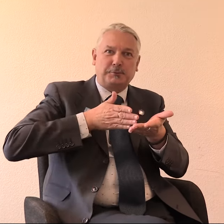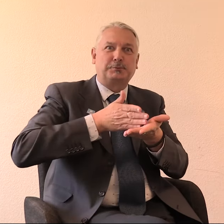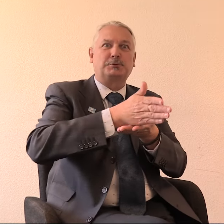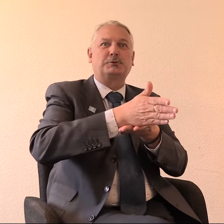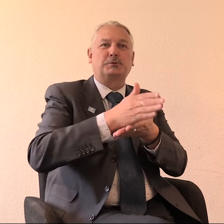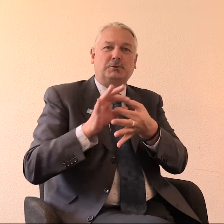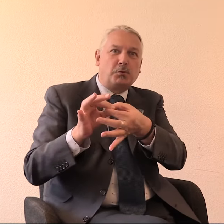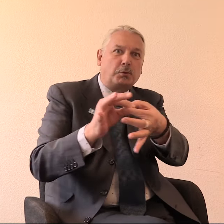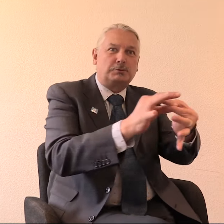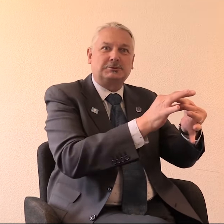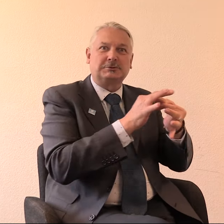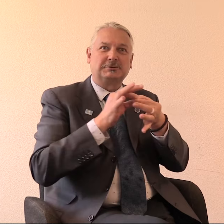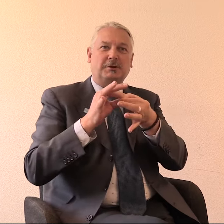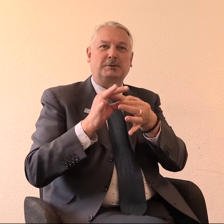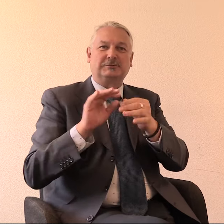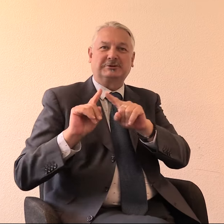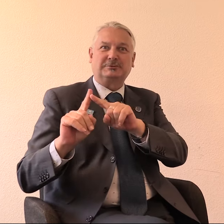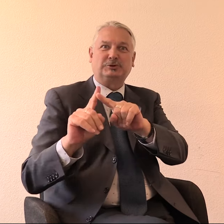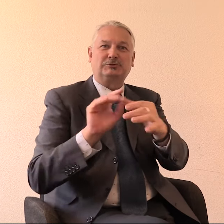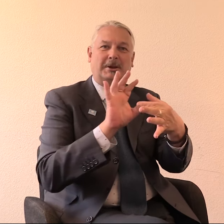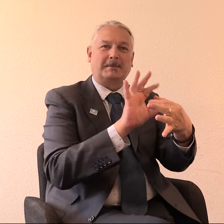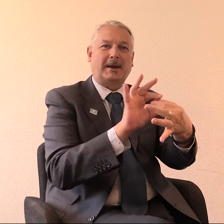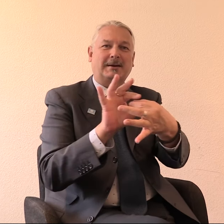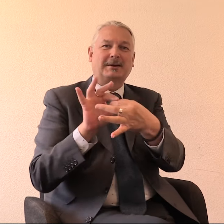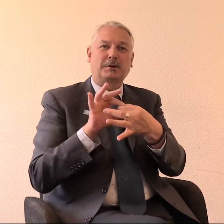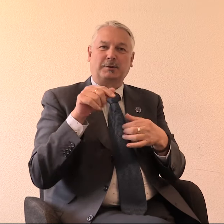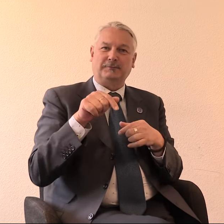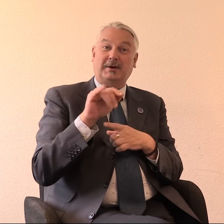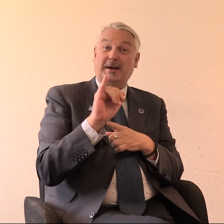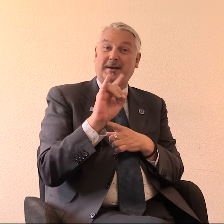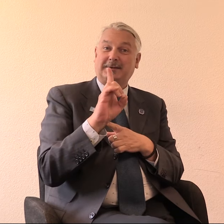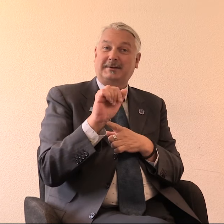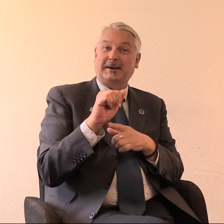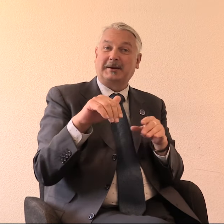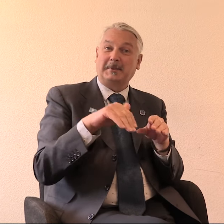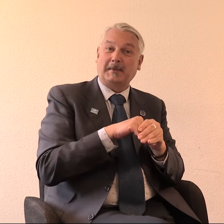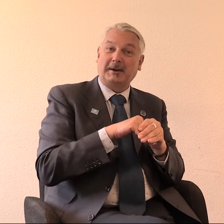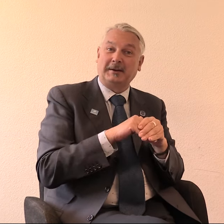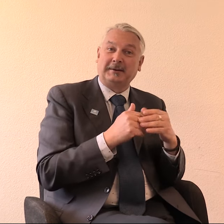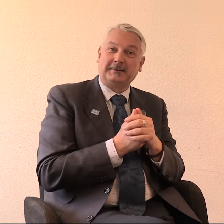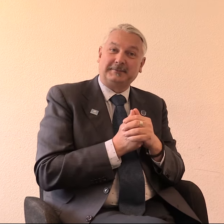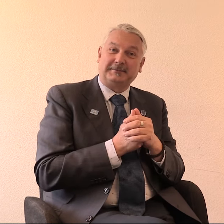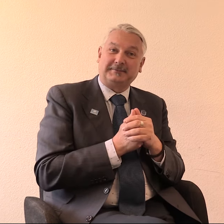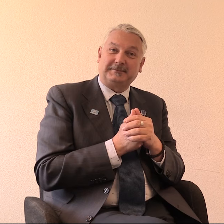This will be achieved through working with our partner members of IDA.